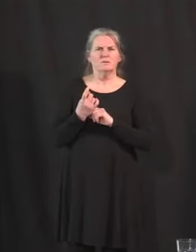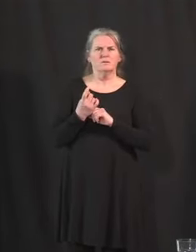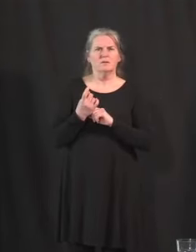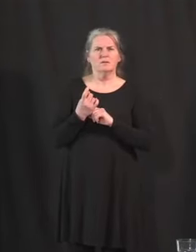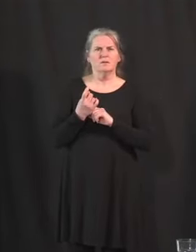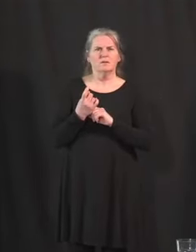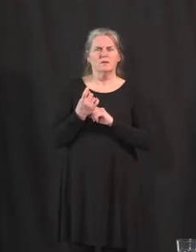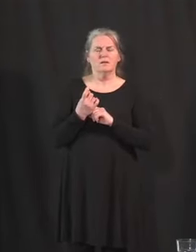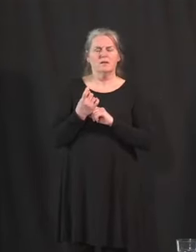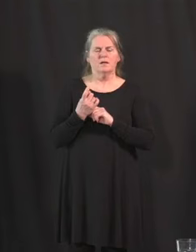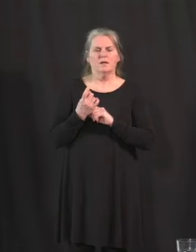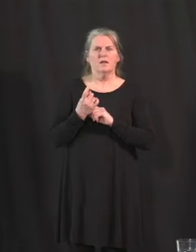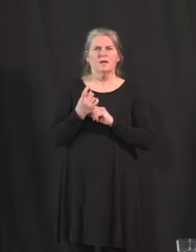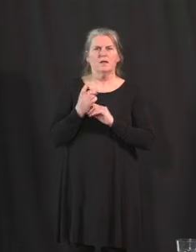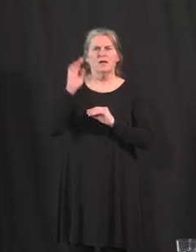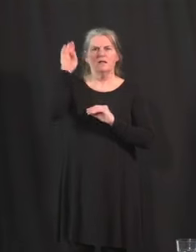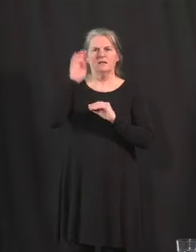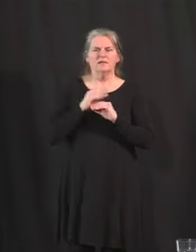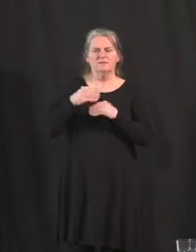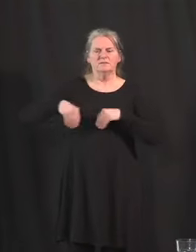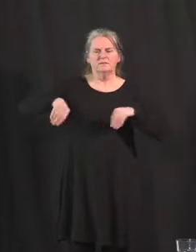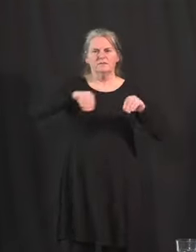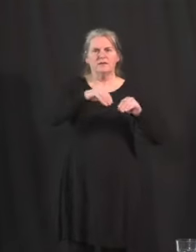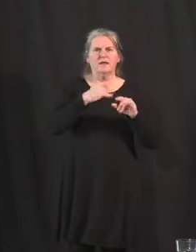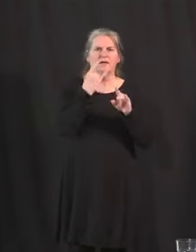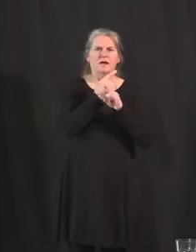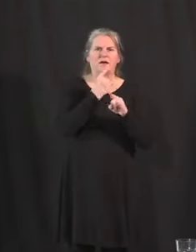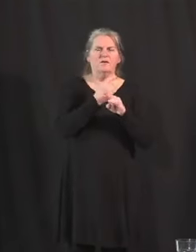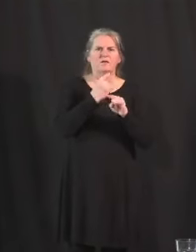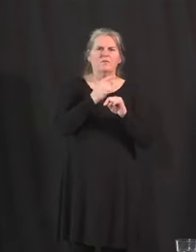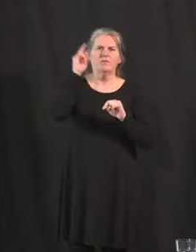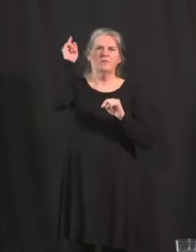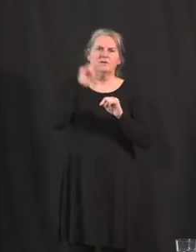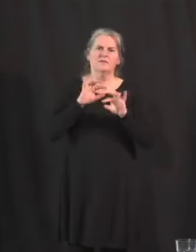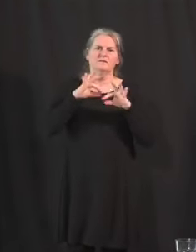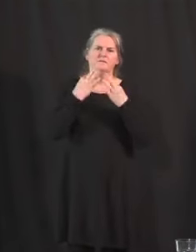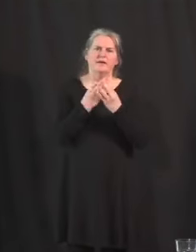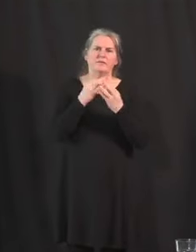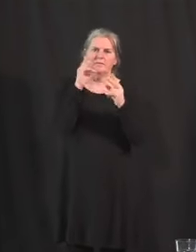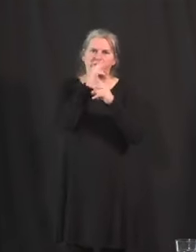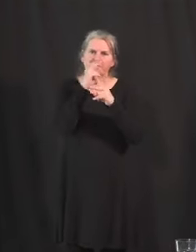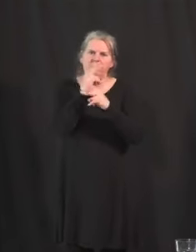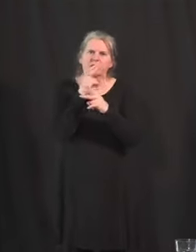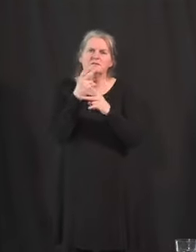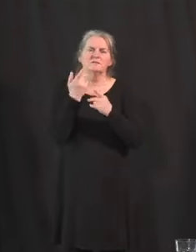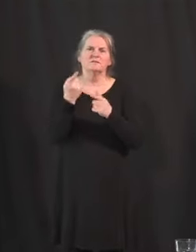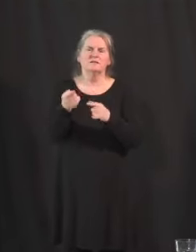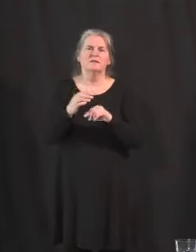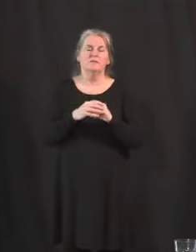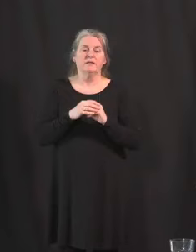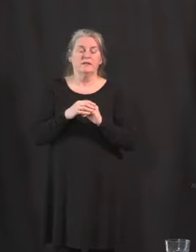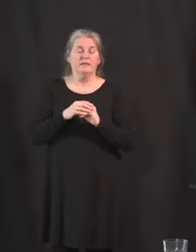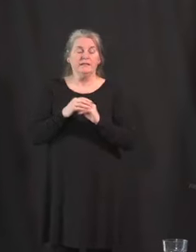DOMESTIC VIOLENCE IS I THINK A VERY TRICKY ONE. AND I DON'T HAVE A STRAIGHT ANSWER FOR THAT. I THINK IT'S BECAUSE TO SOME